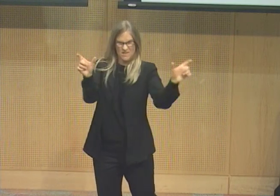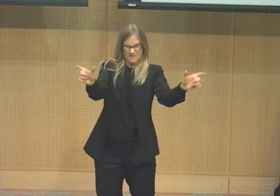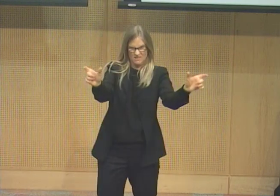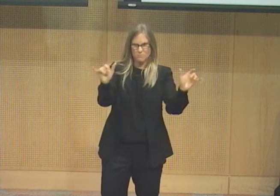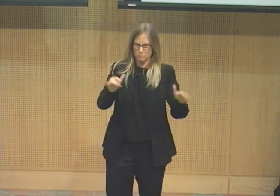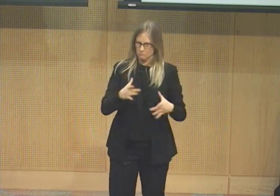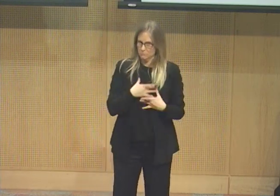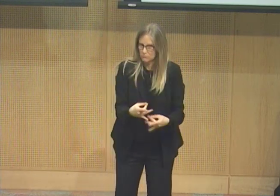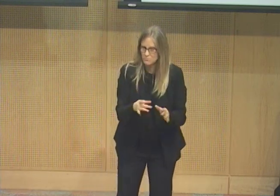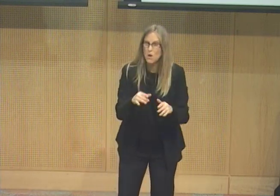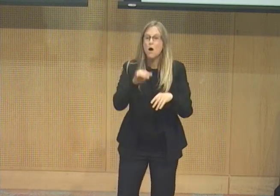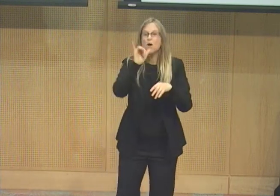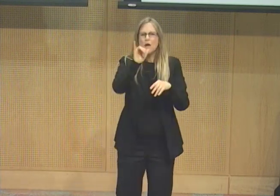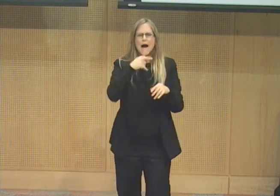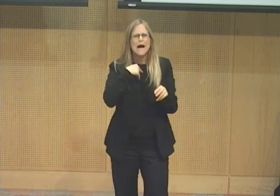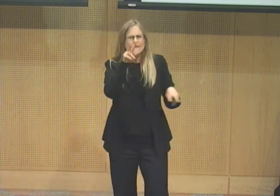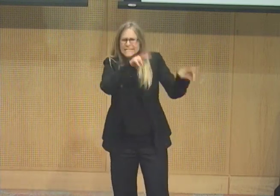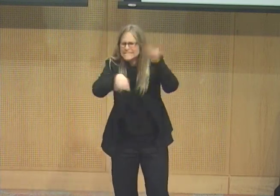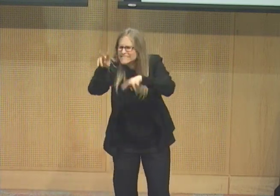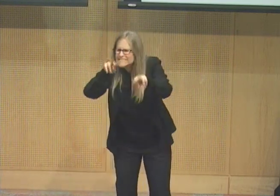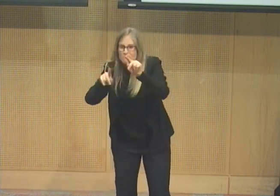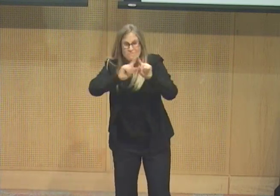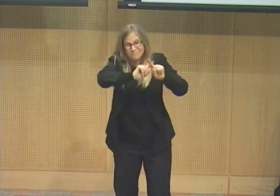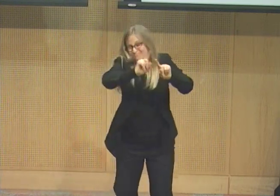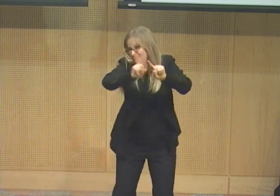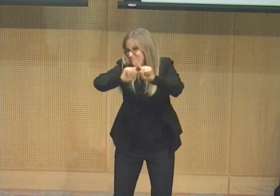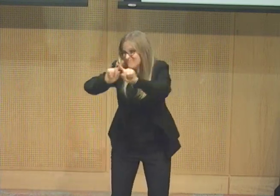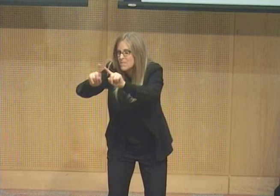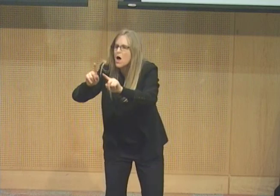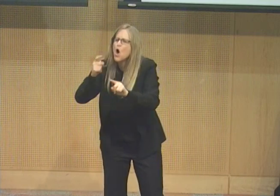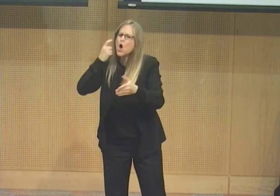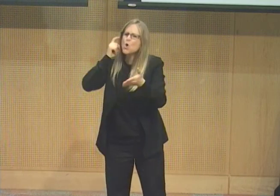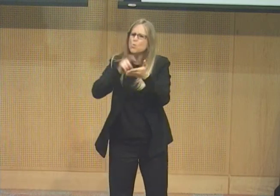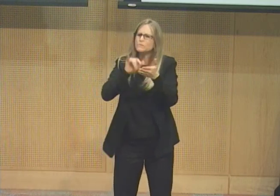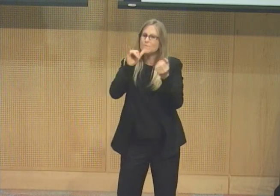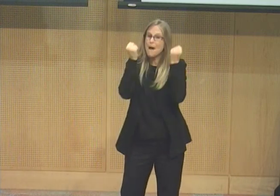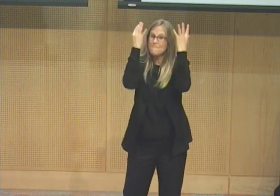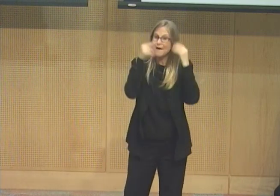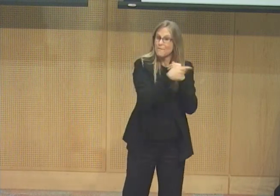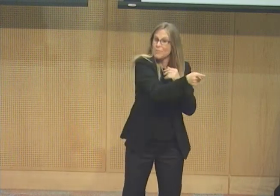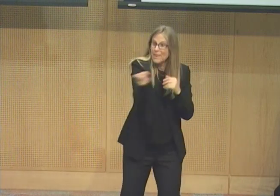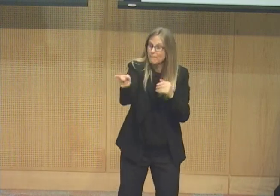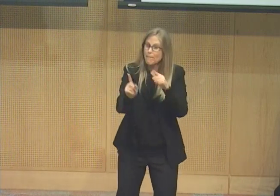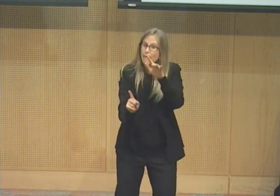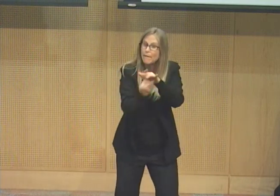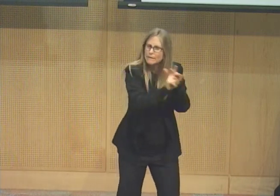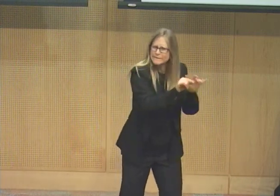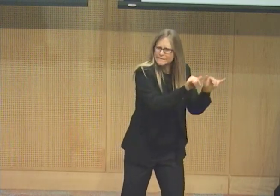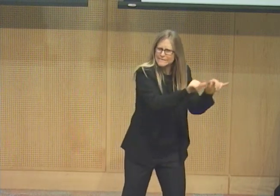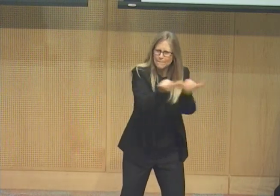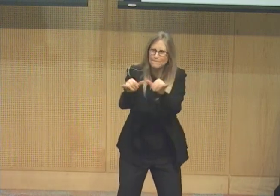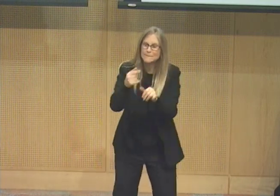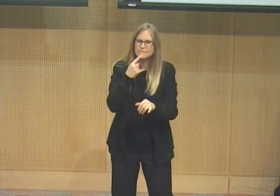as opposed to individuals who were Palestinian. Again, it was a variety of work that was presented to me.